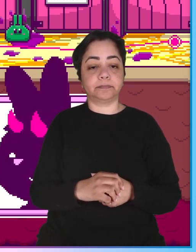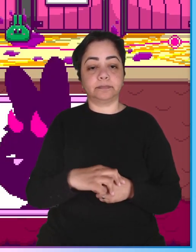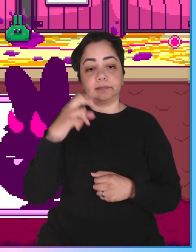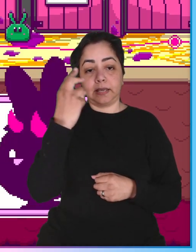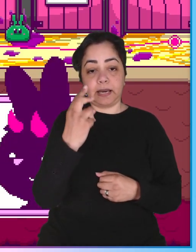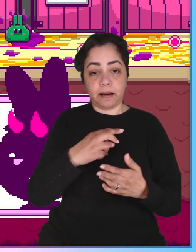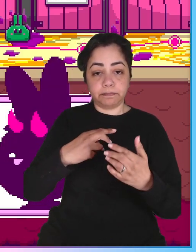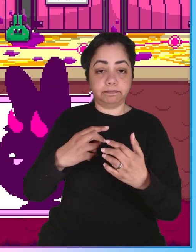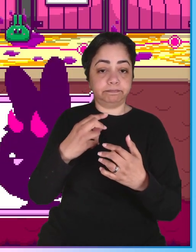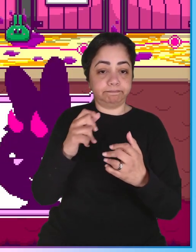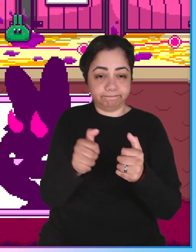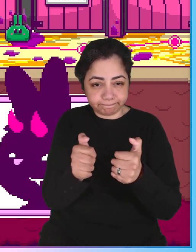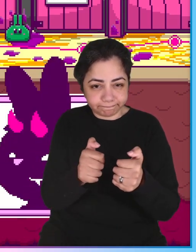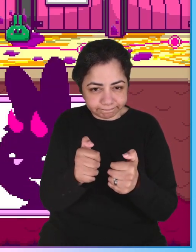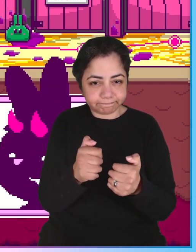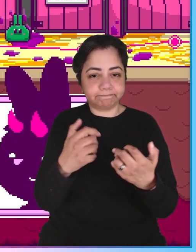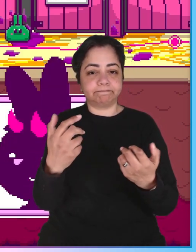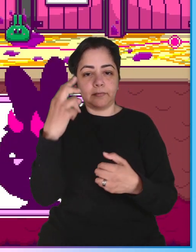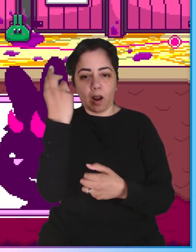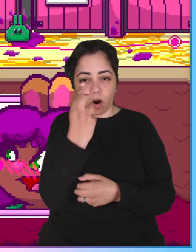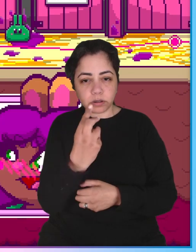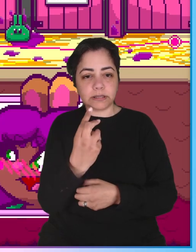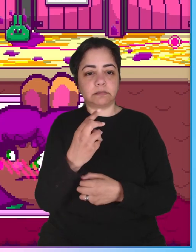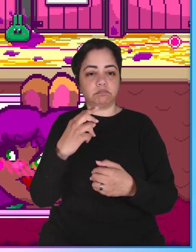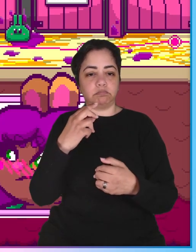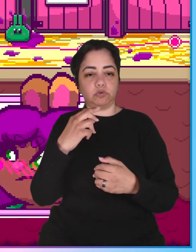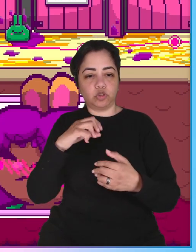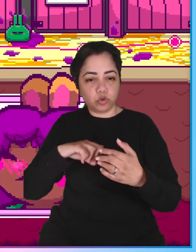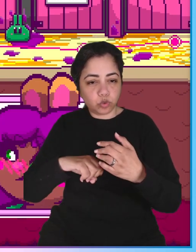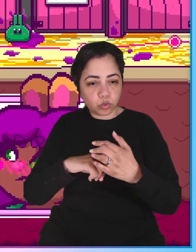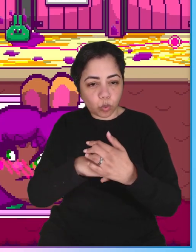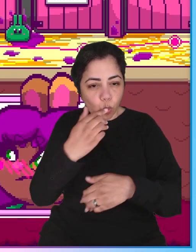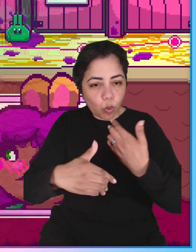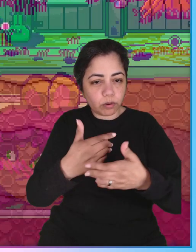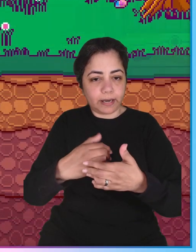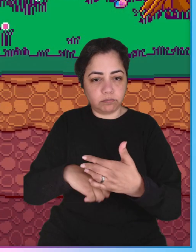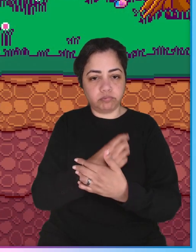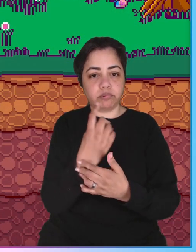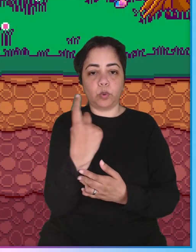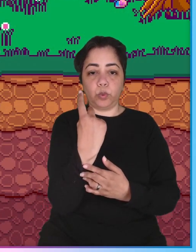One of the things that helped keep her spirits up while she healed was playing Switch games with one hand.